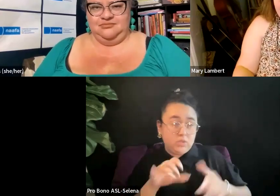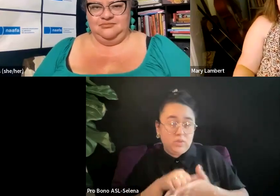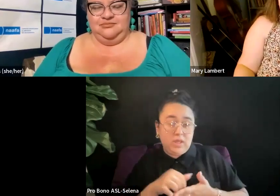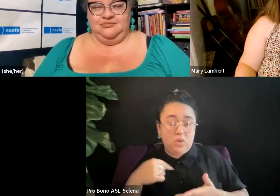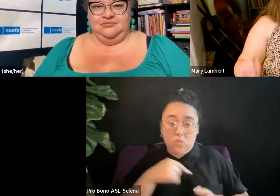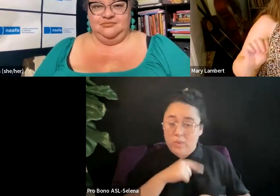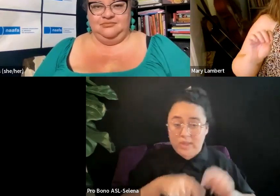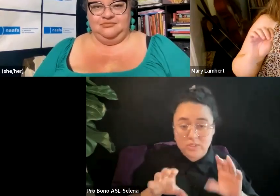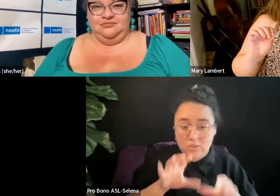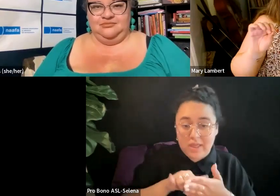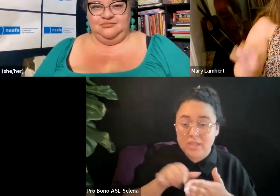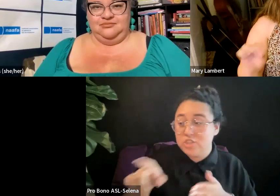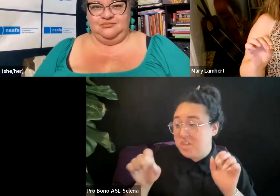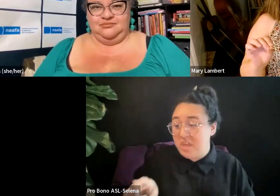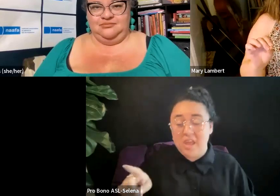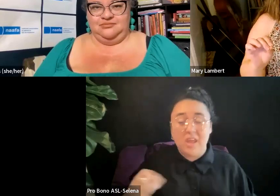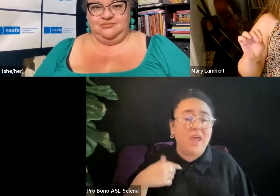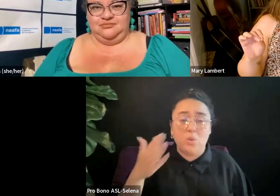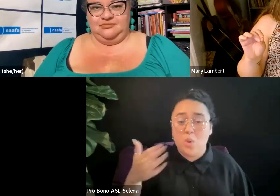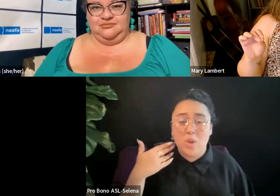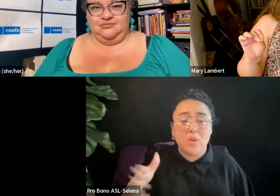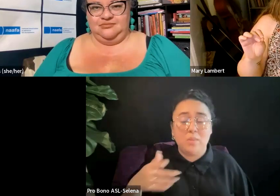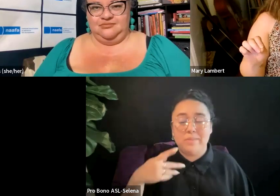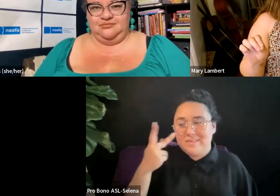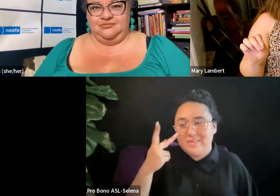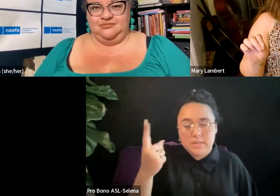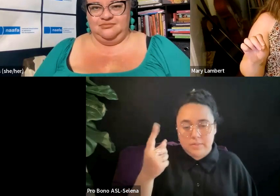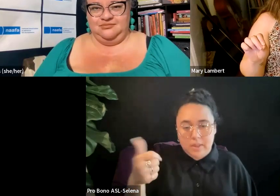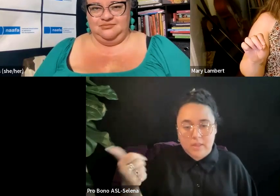And it was just seeing somebody do something